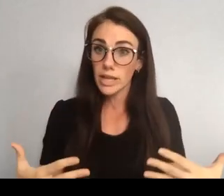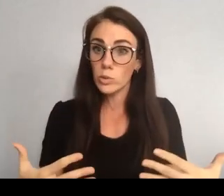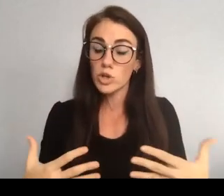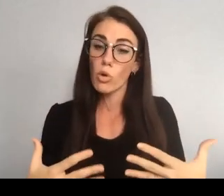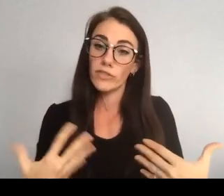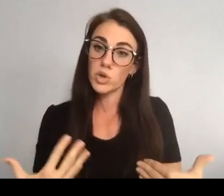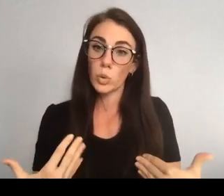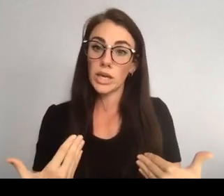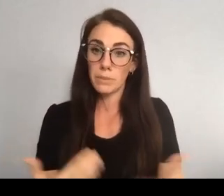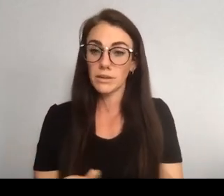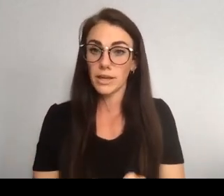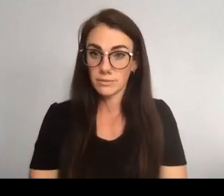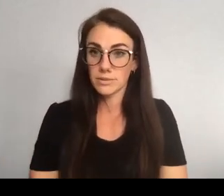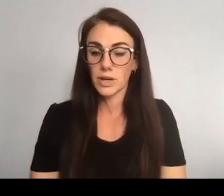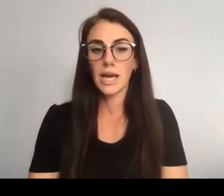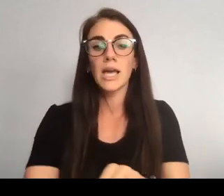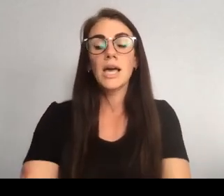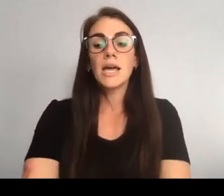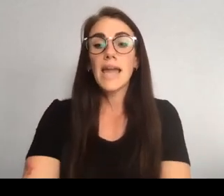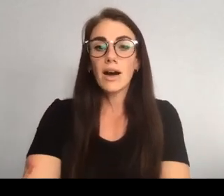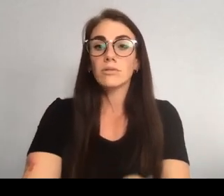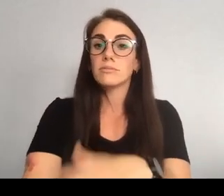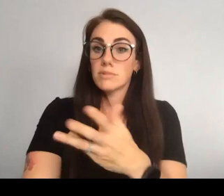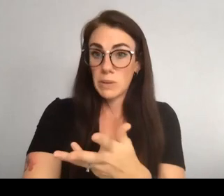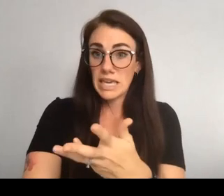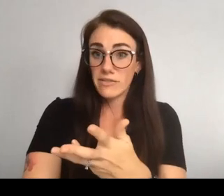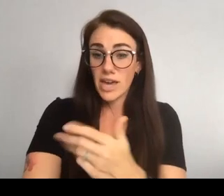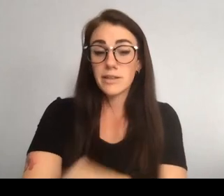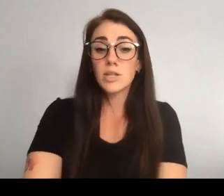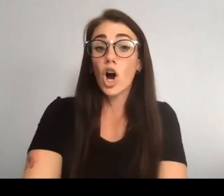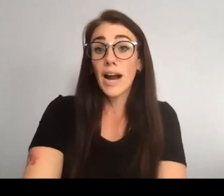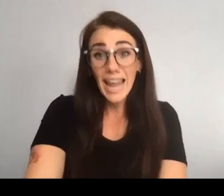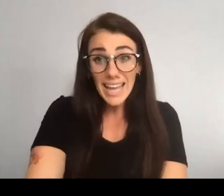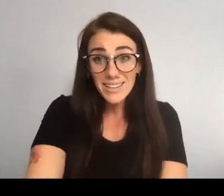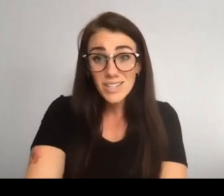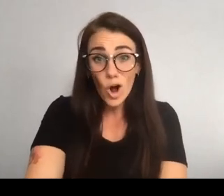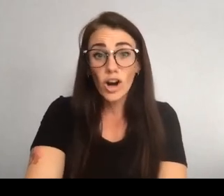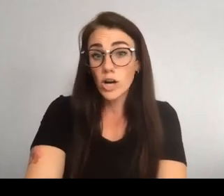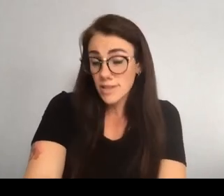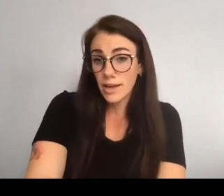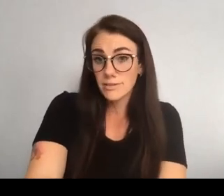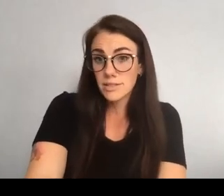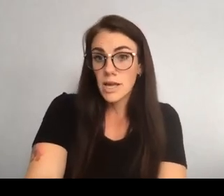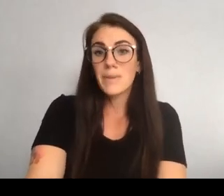language more visually appealing. Ok Now, speaking of eggs, our eggs are are signs Because